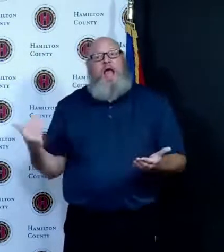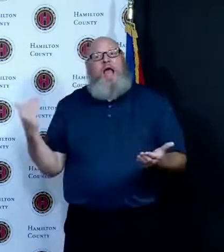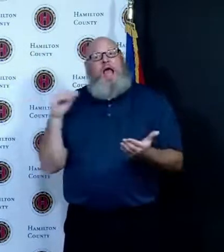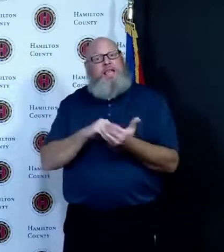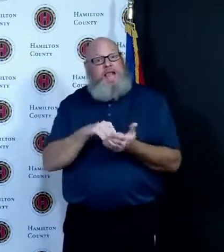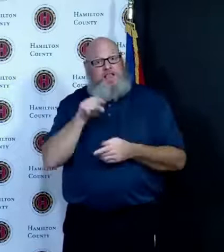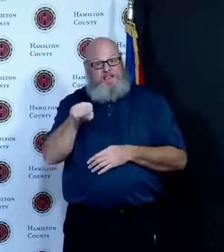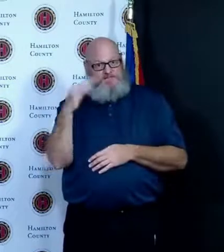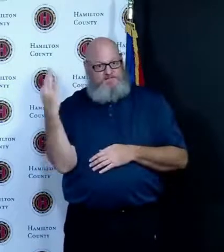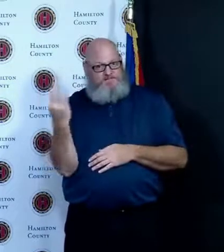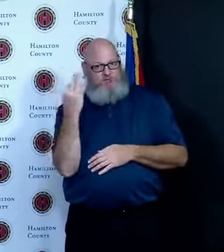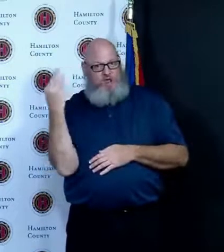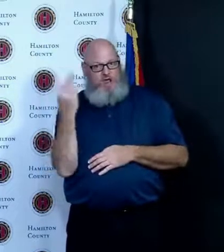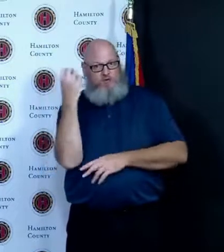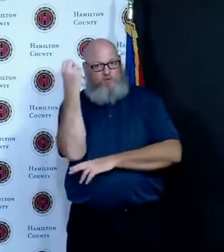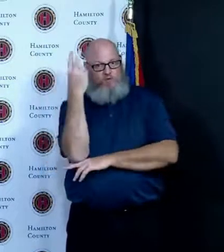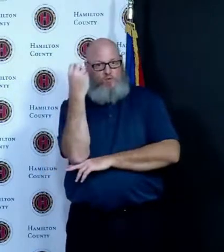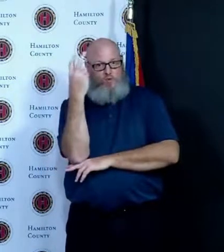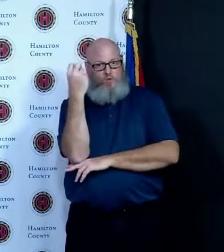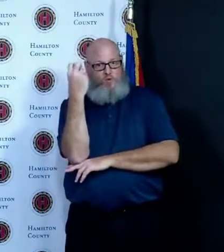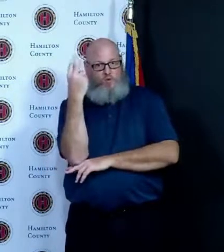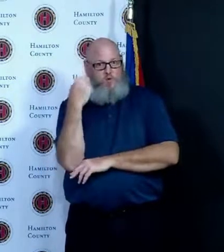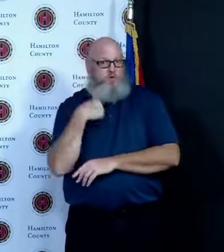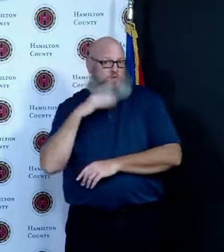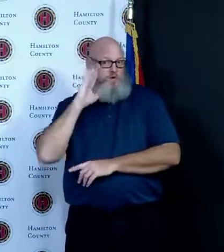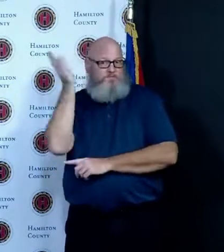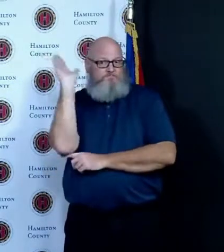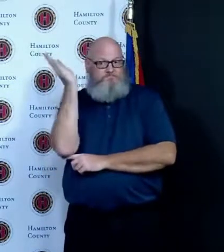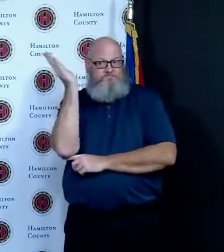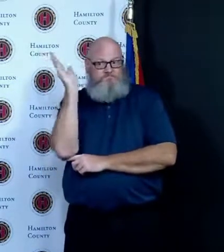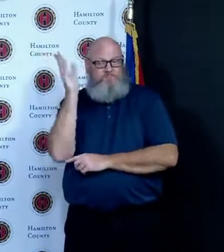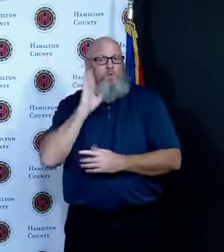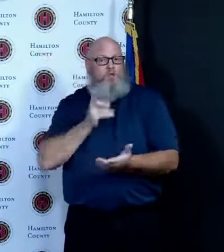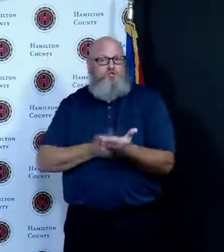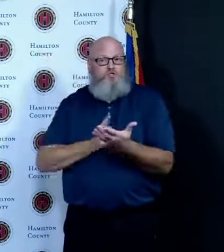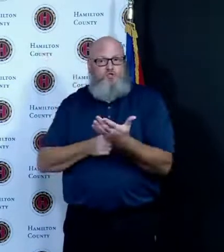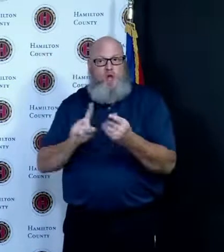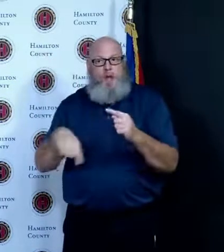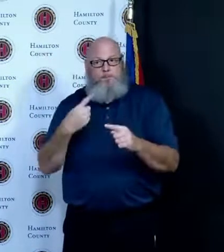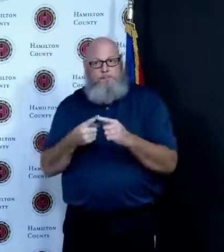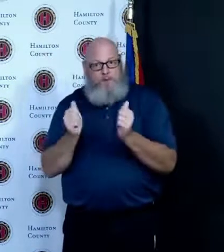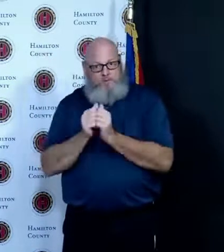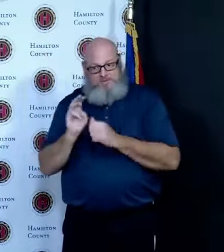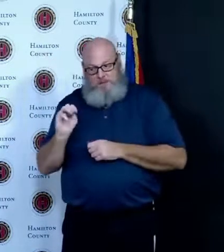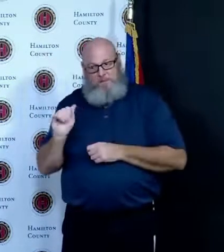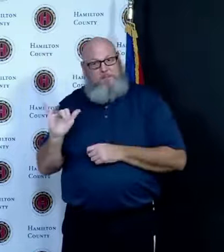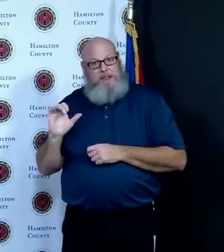will be talking about this common effort to try to make sure that the confusion is eliminated by